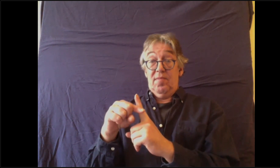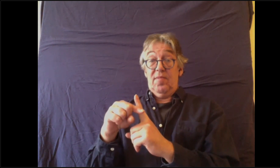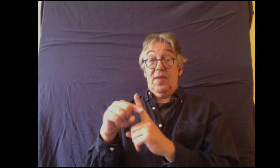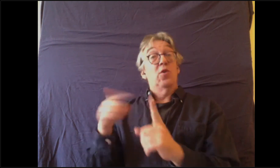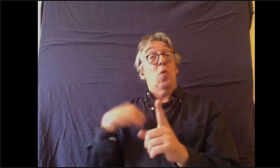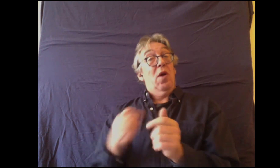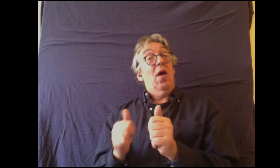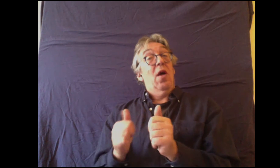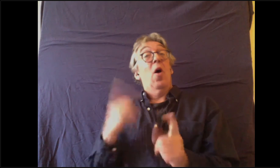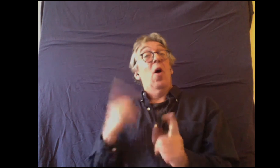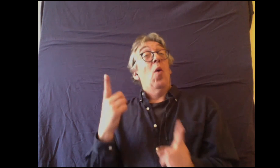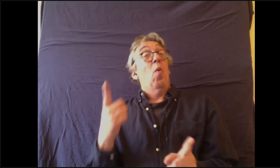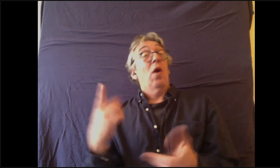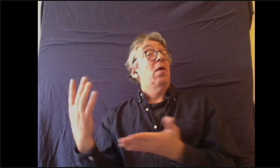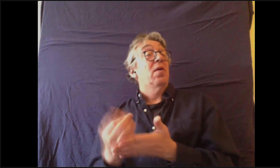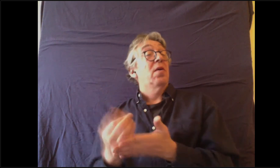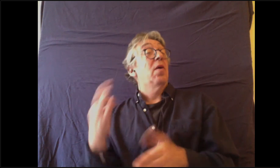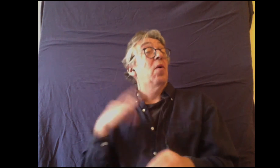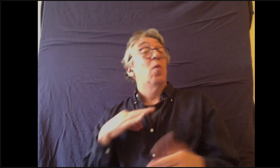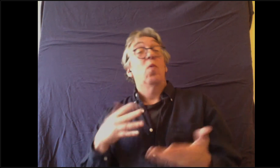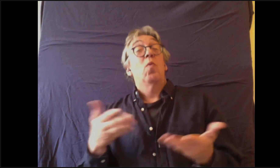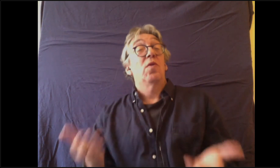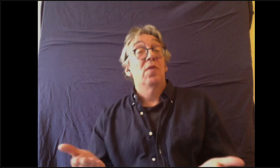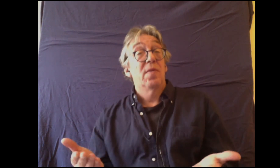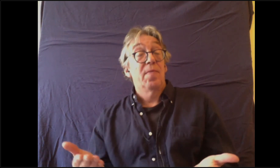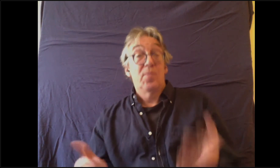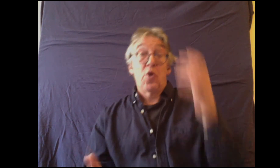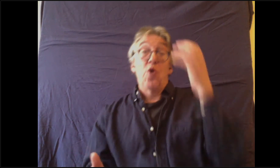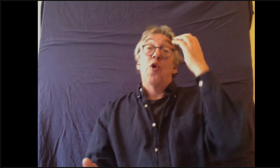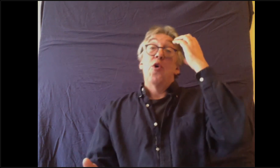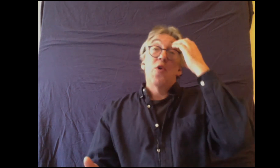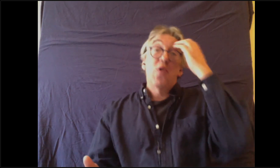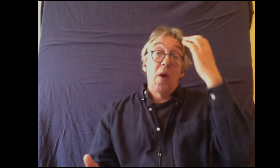in the sense that they now understand that resources have to be put